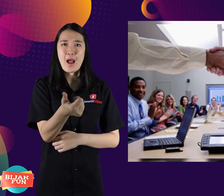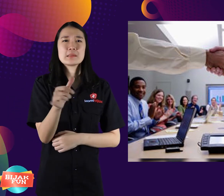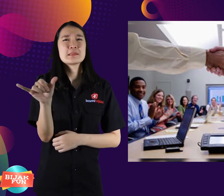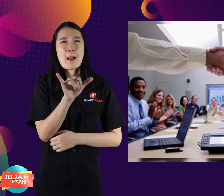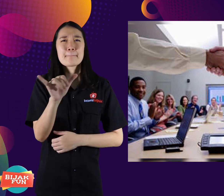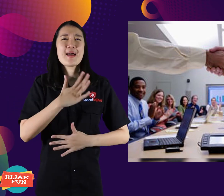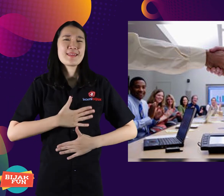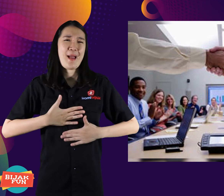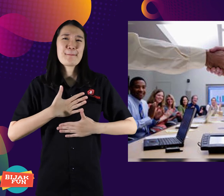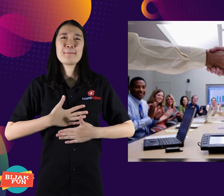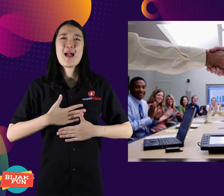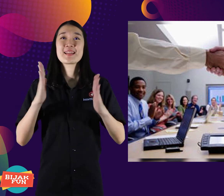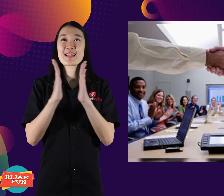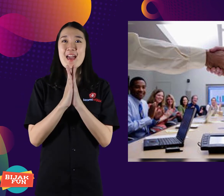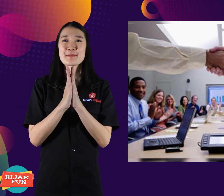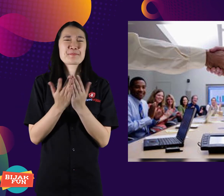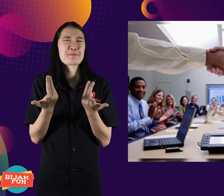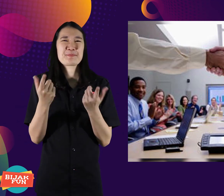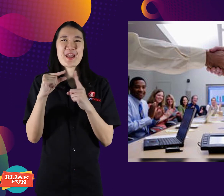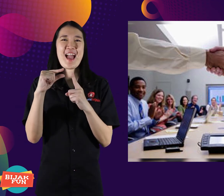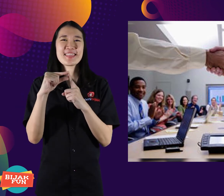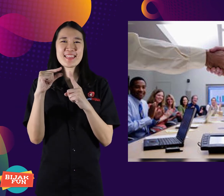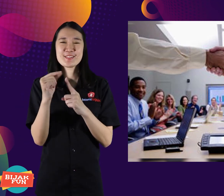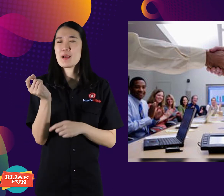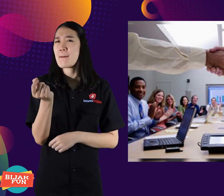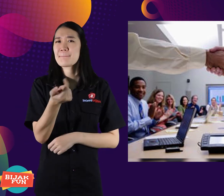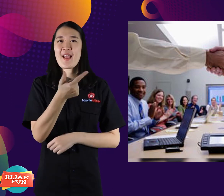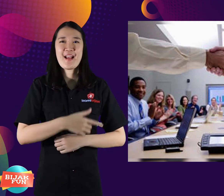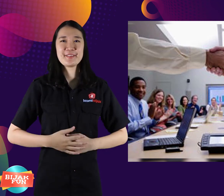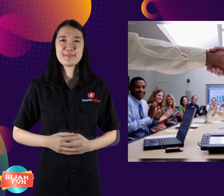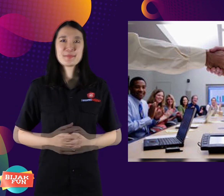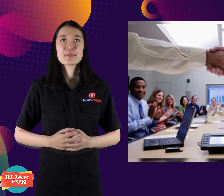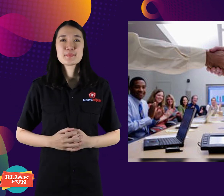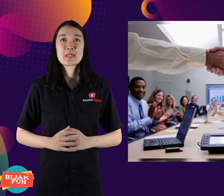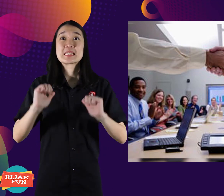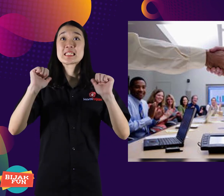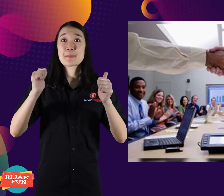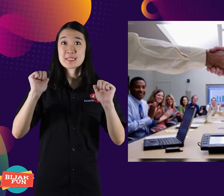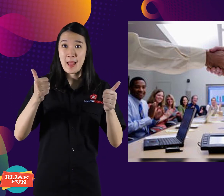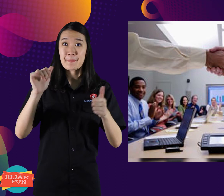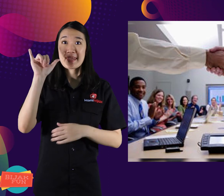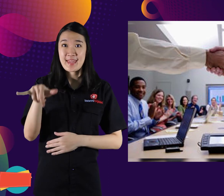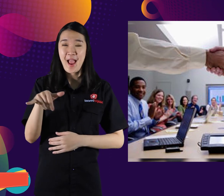So that both parties are comfortable and practical. Prepare yourself!